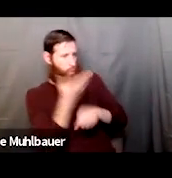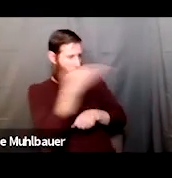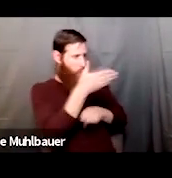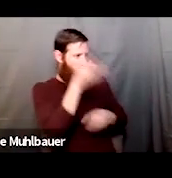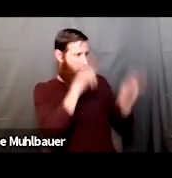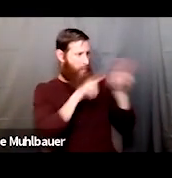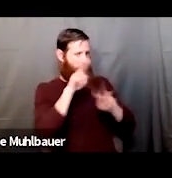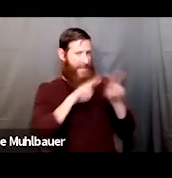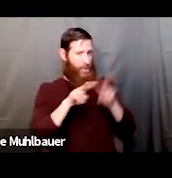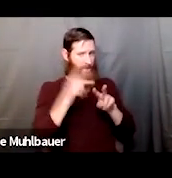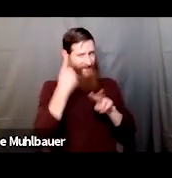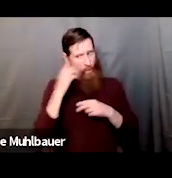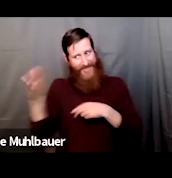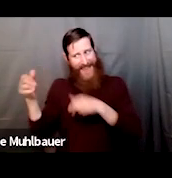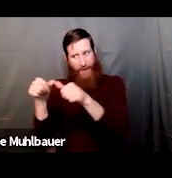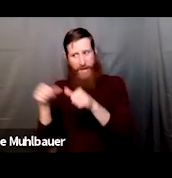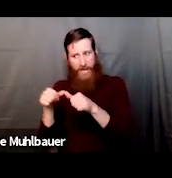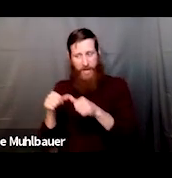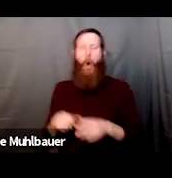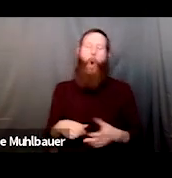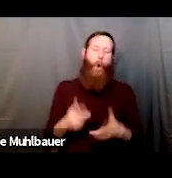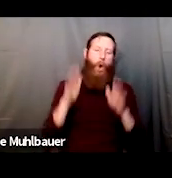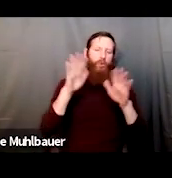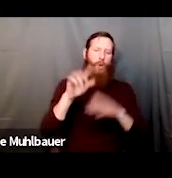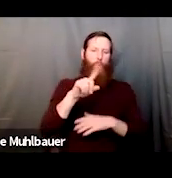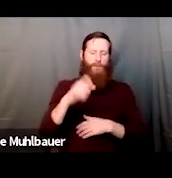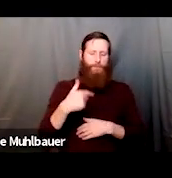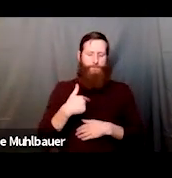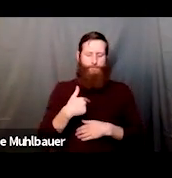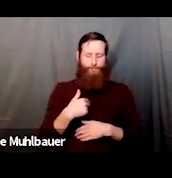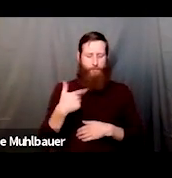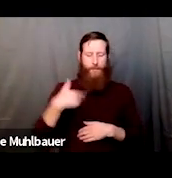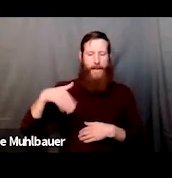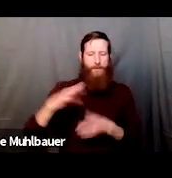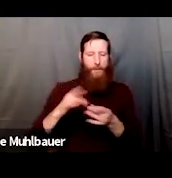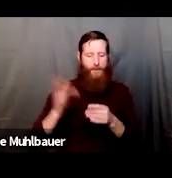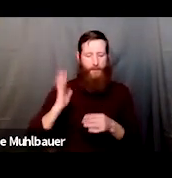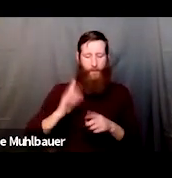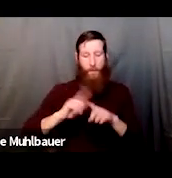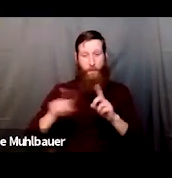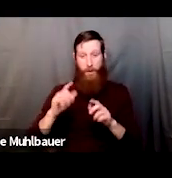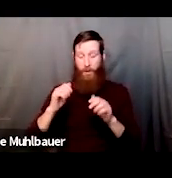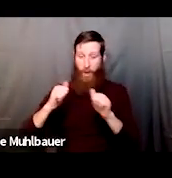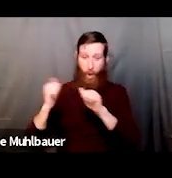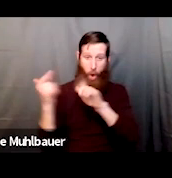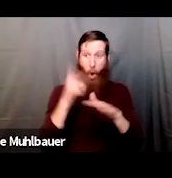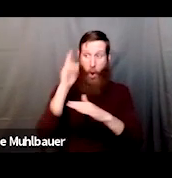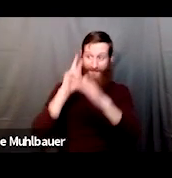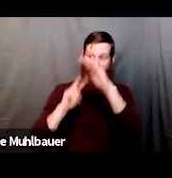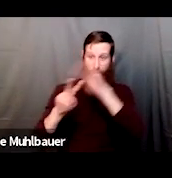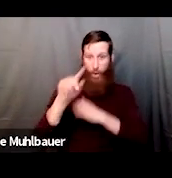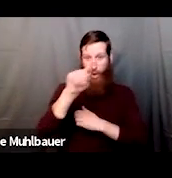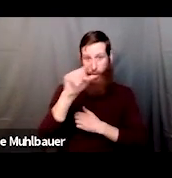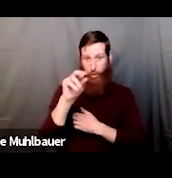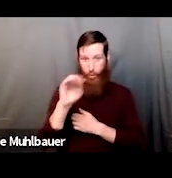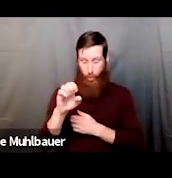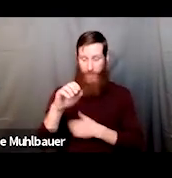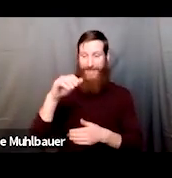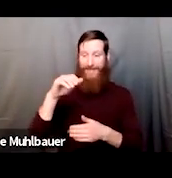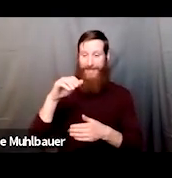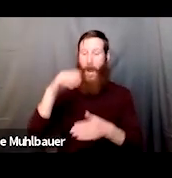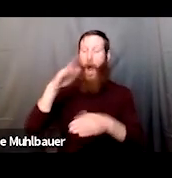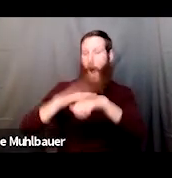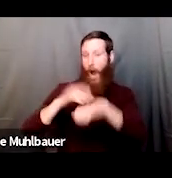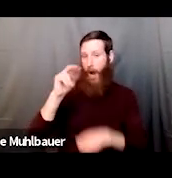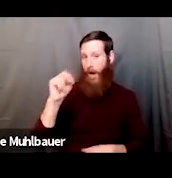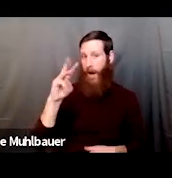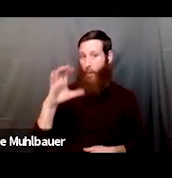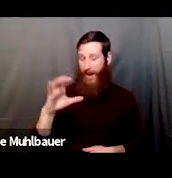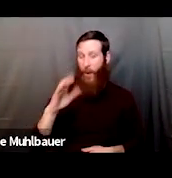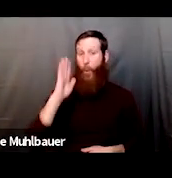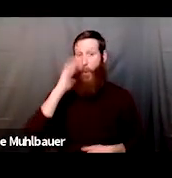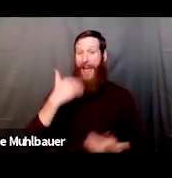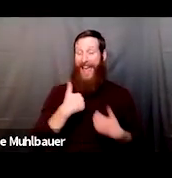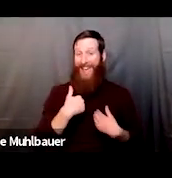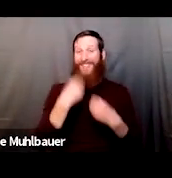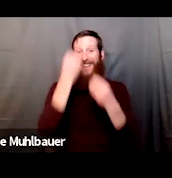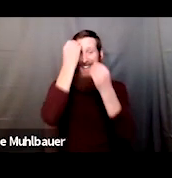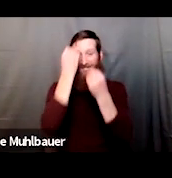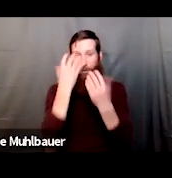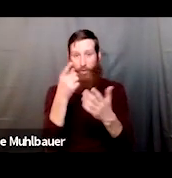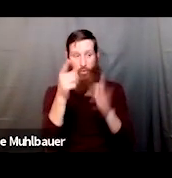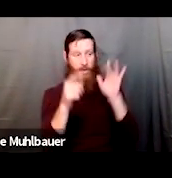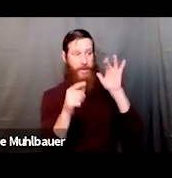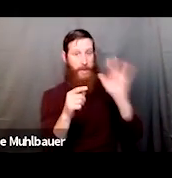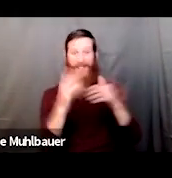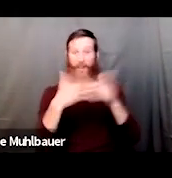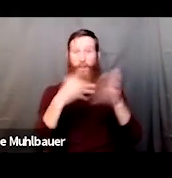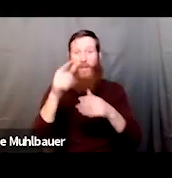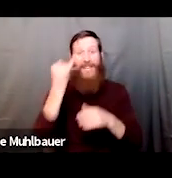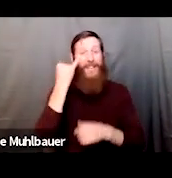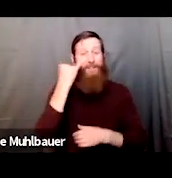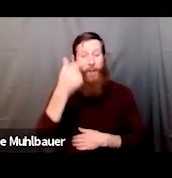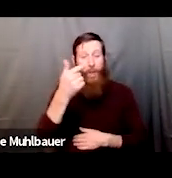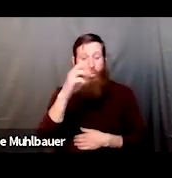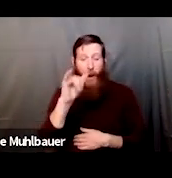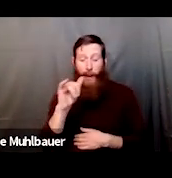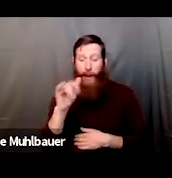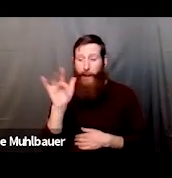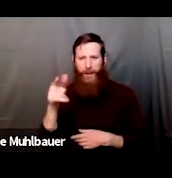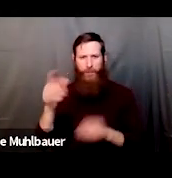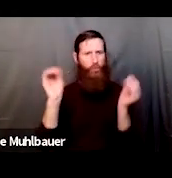I didn't mention this before,but all the forecast zones on NWAC's website will have information if you click on them. Even if they are grey even if they have not been issued a danger rating.